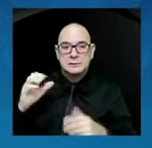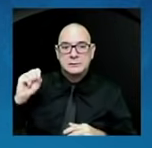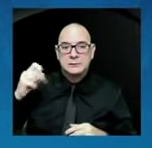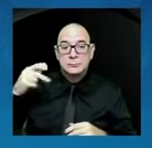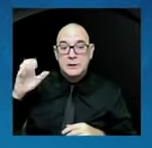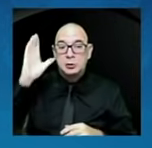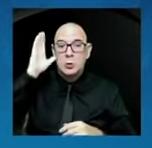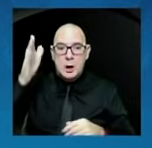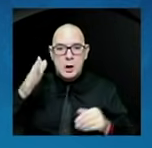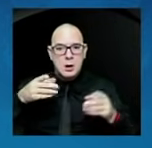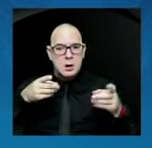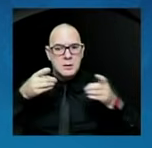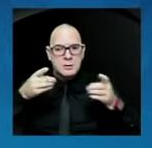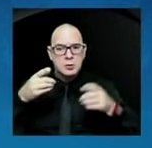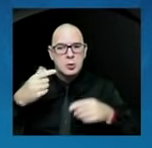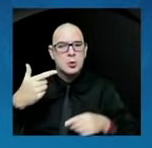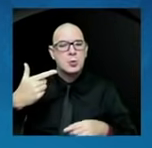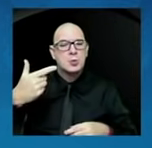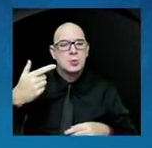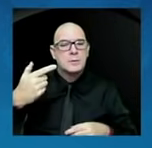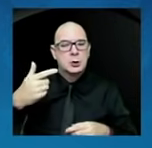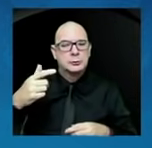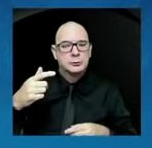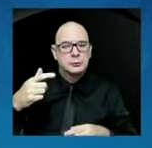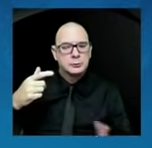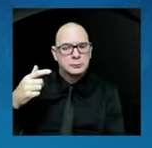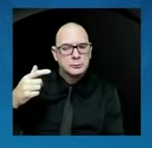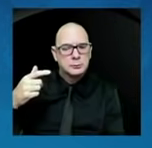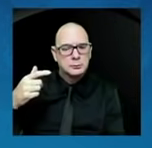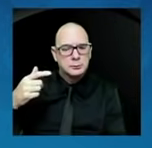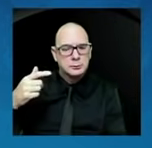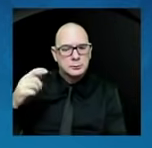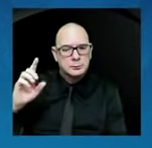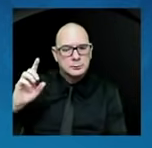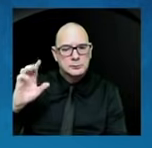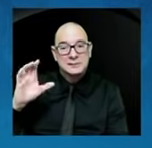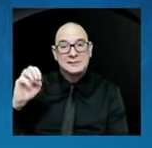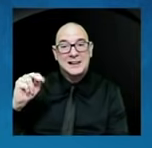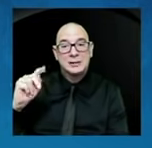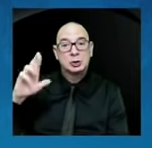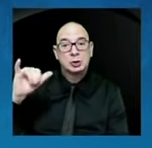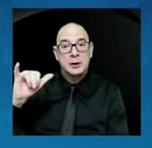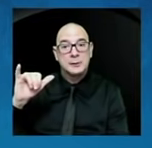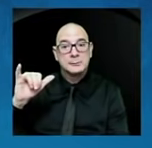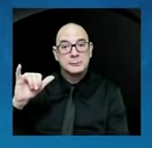BELIEVE THAT THE OPPORTUNIKING F